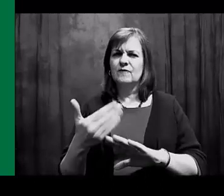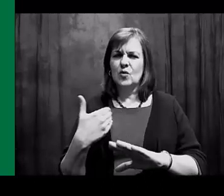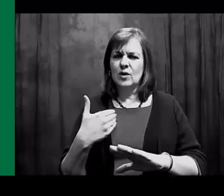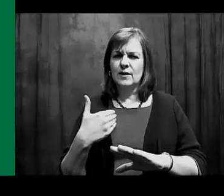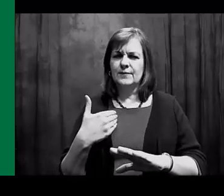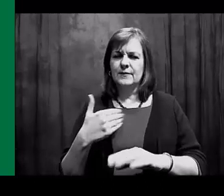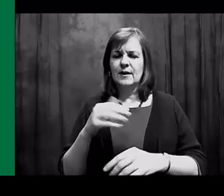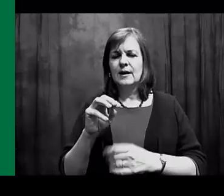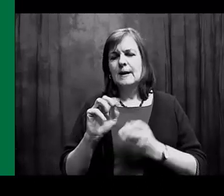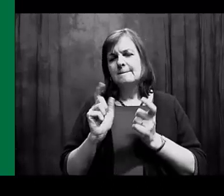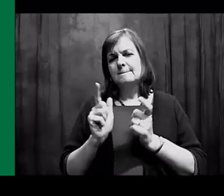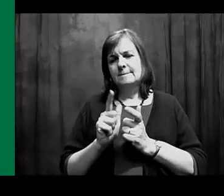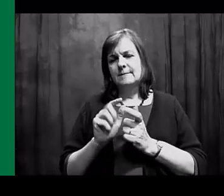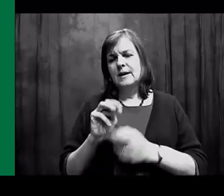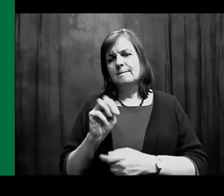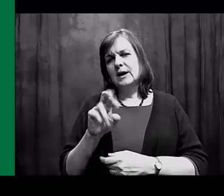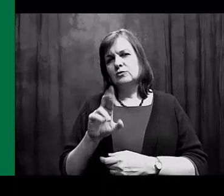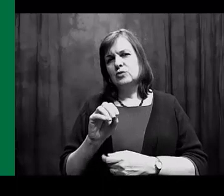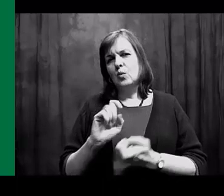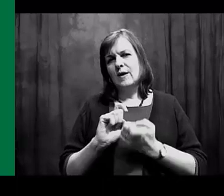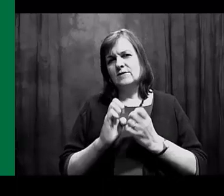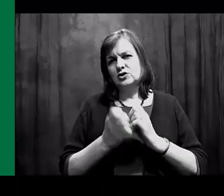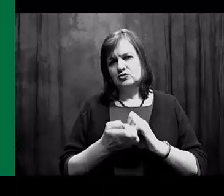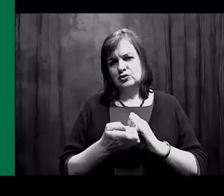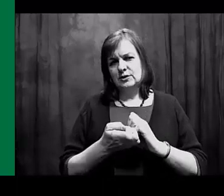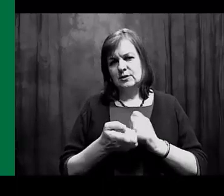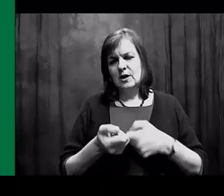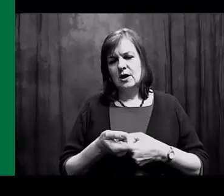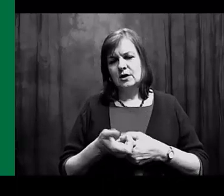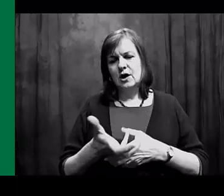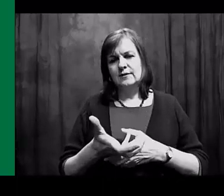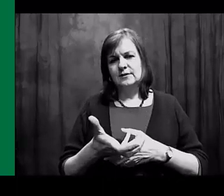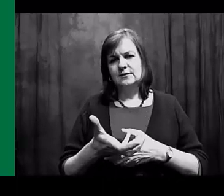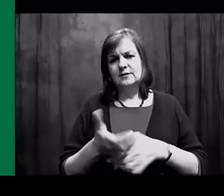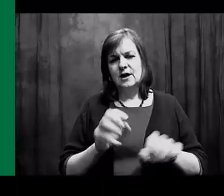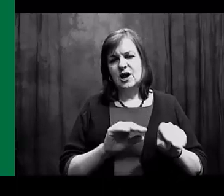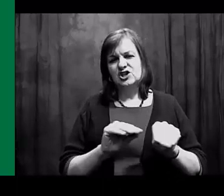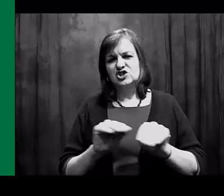so microevolution gives you a shift